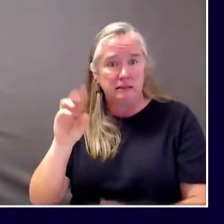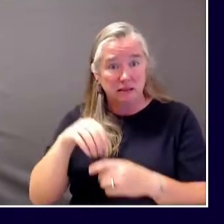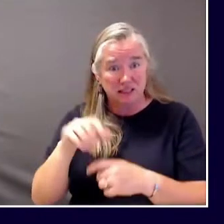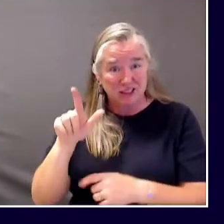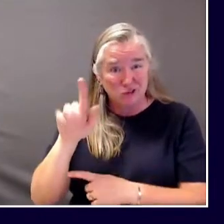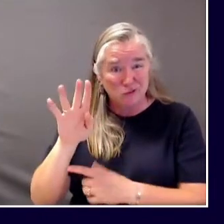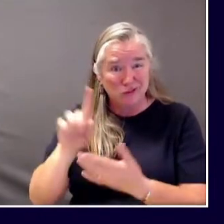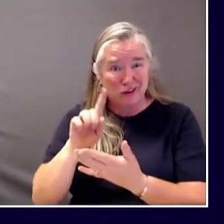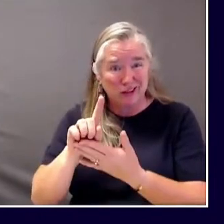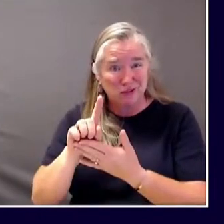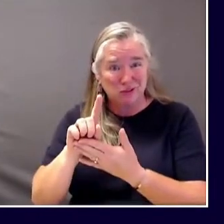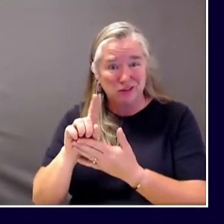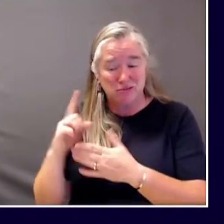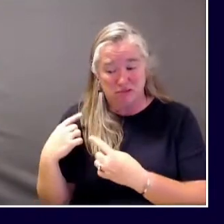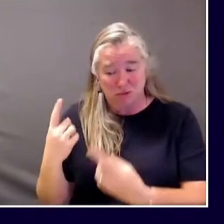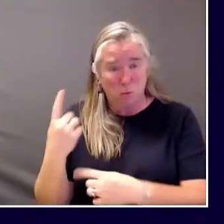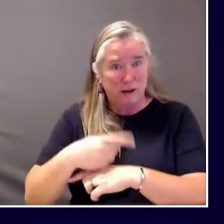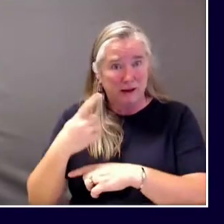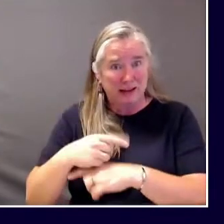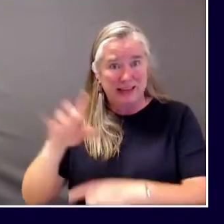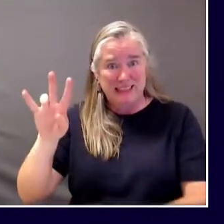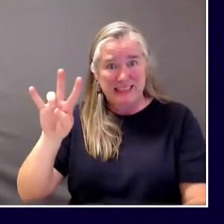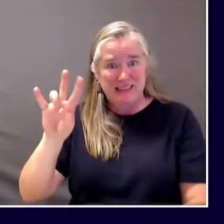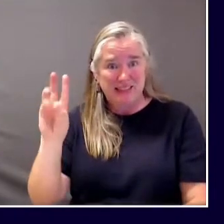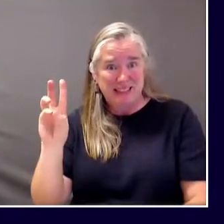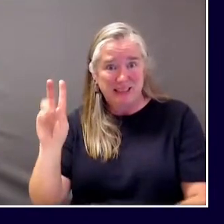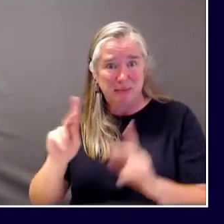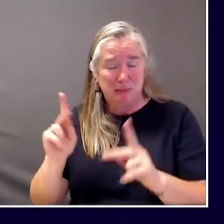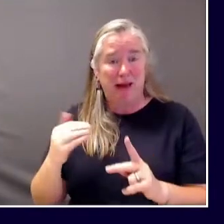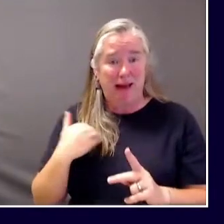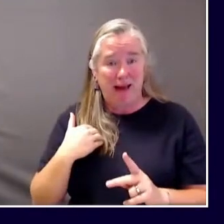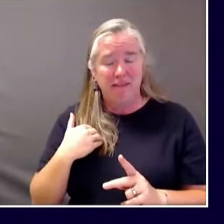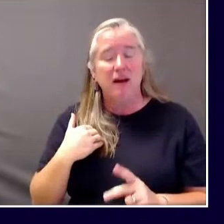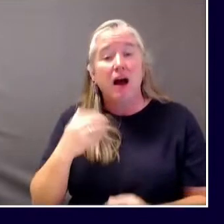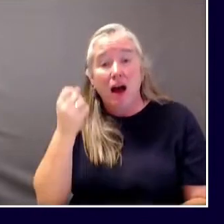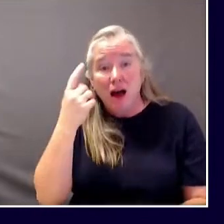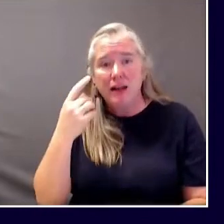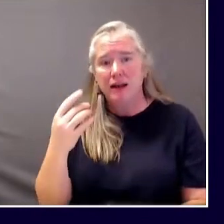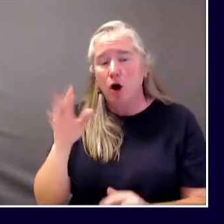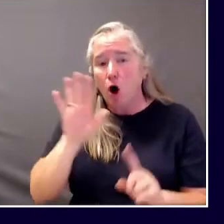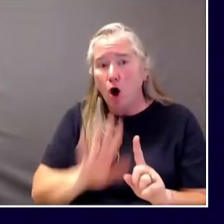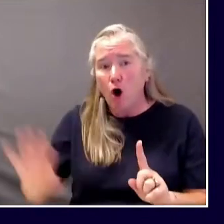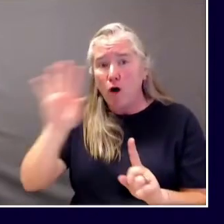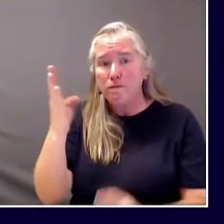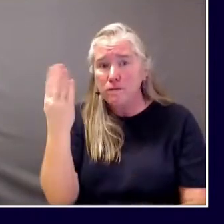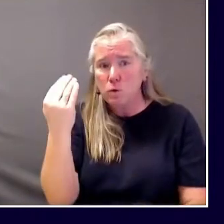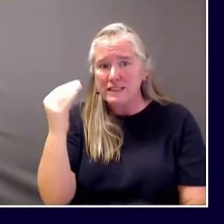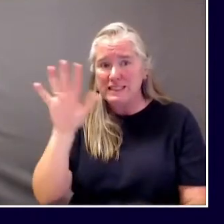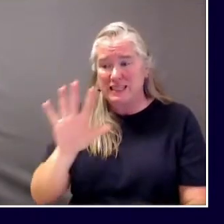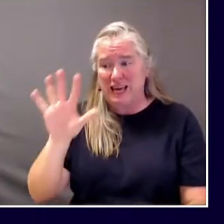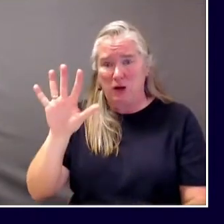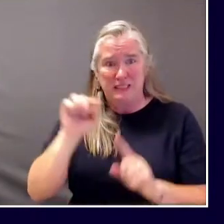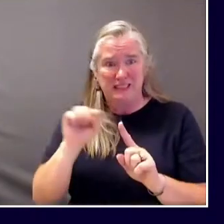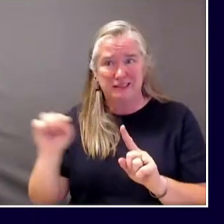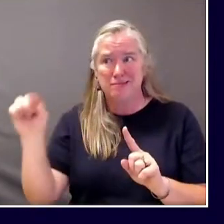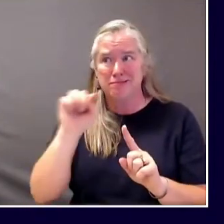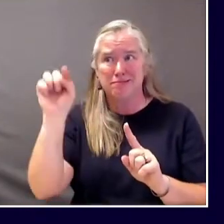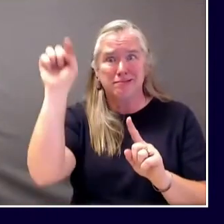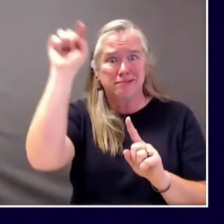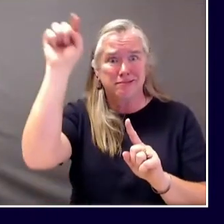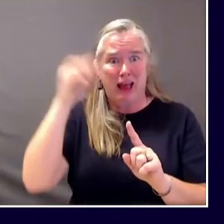seventy six more people in Maine